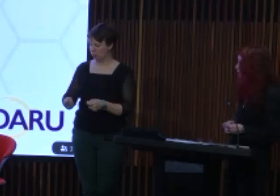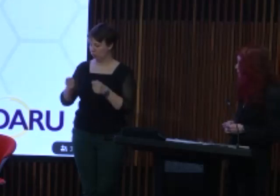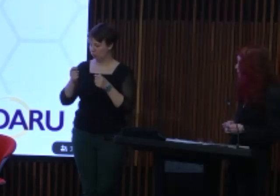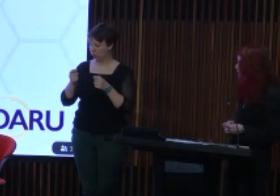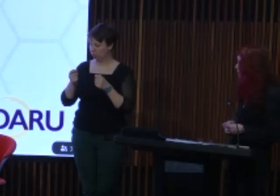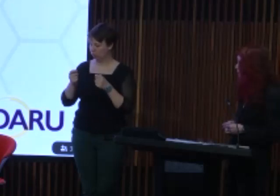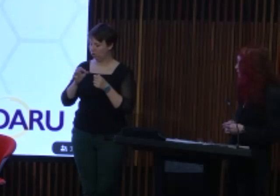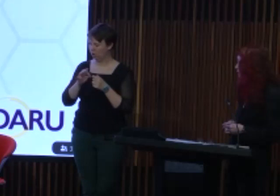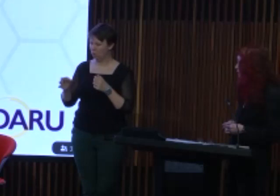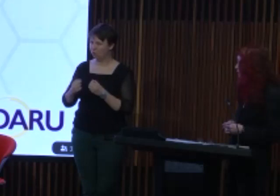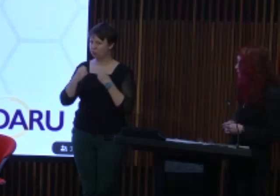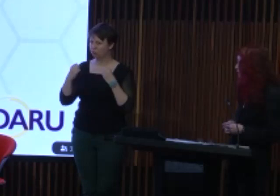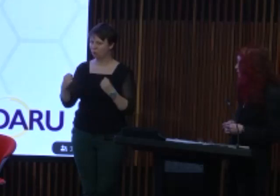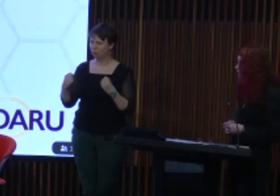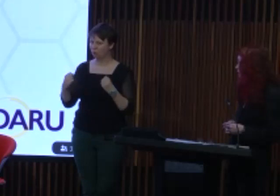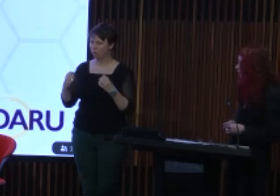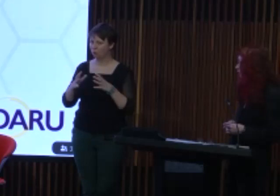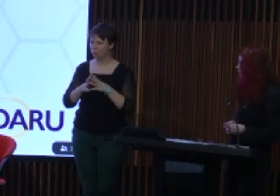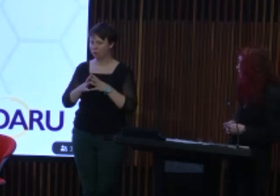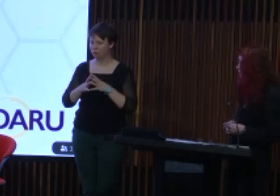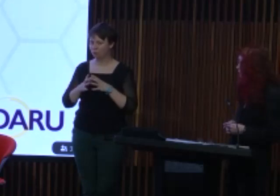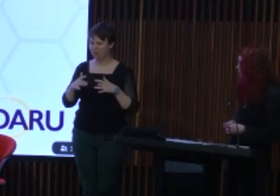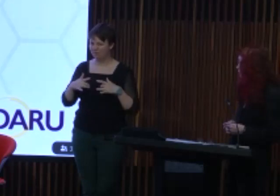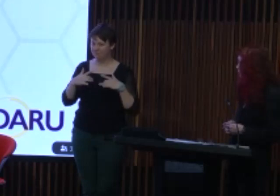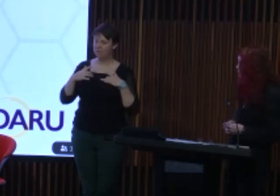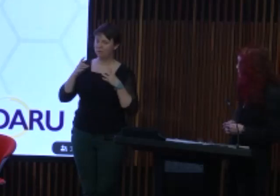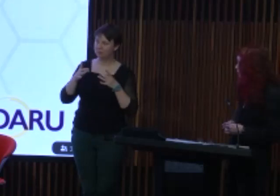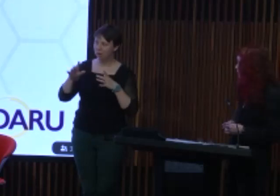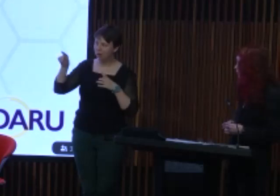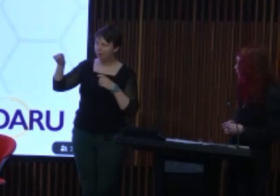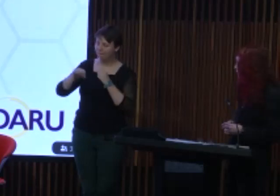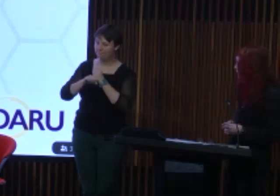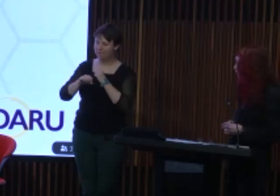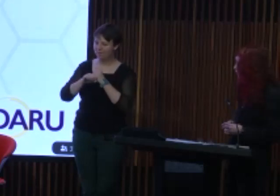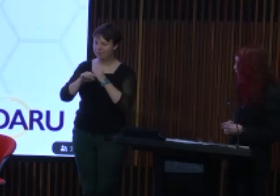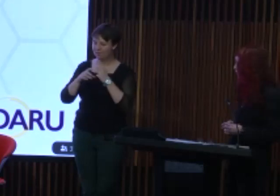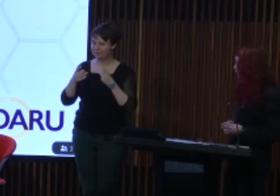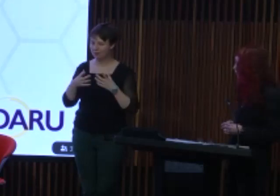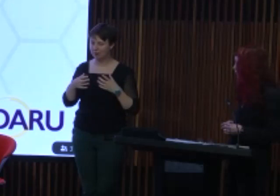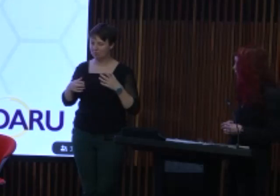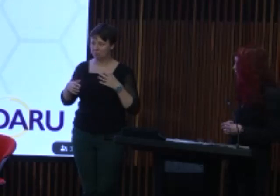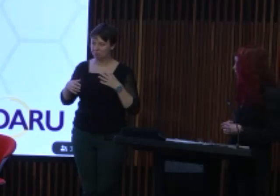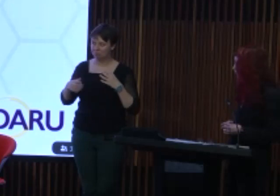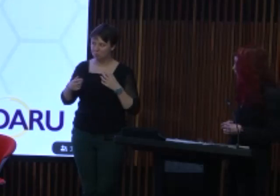we can hear it starting to bubble up in the media now, but there's not really clear